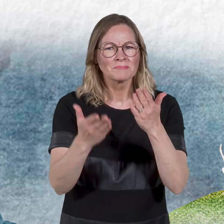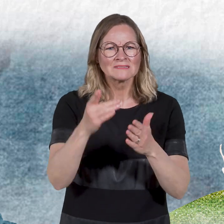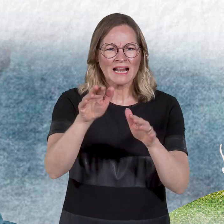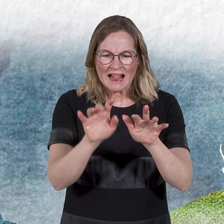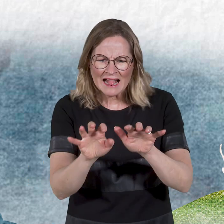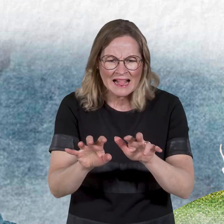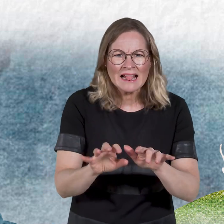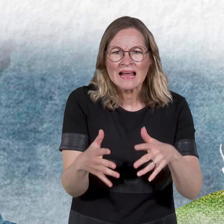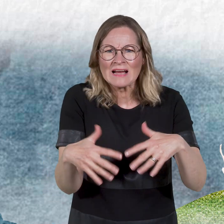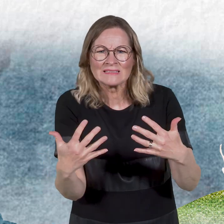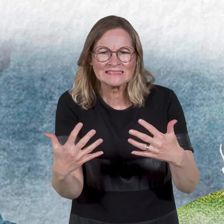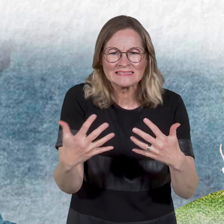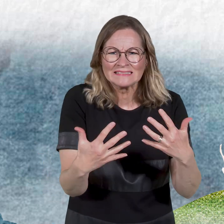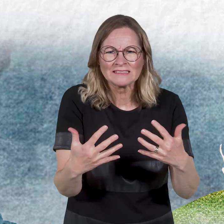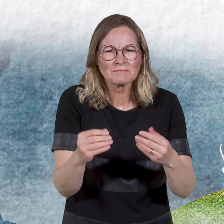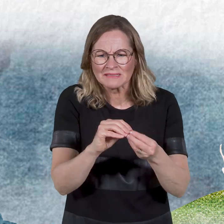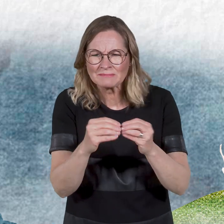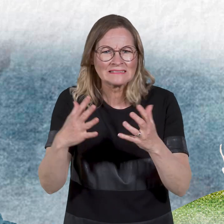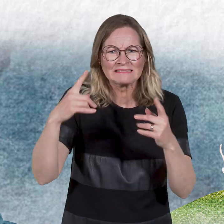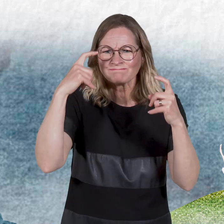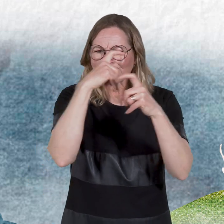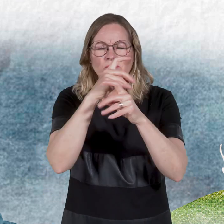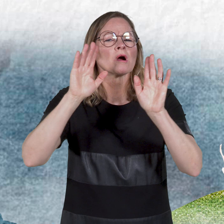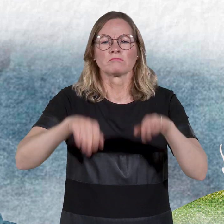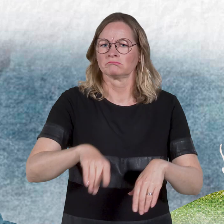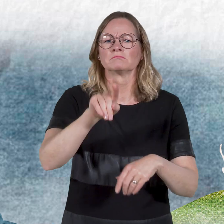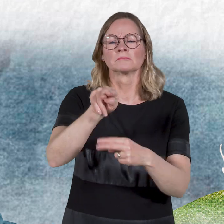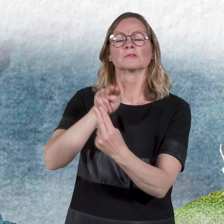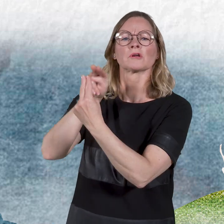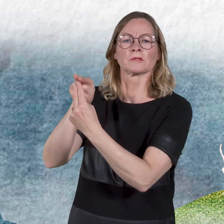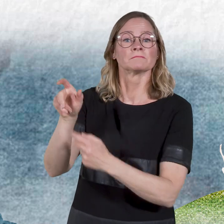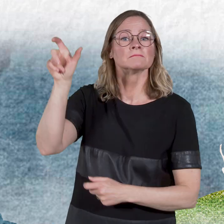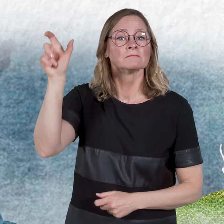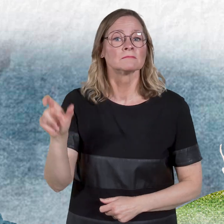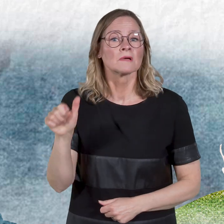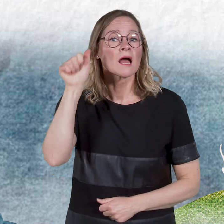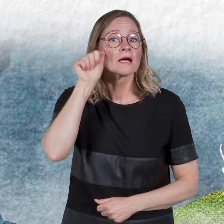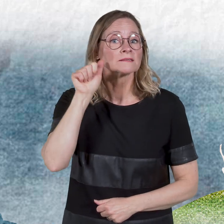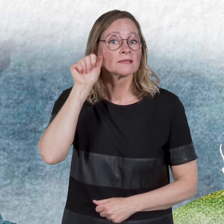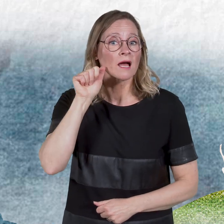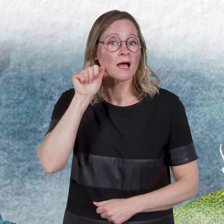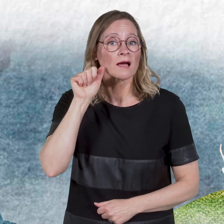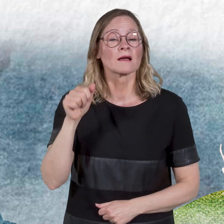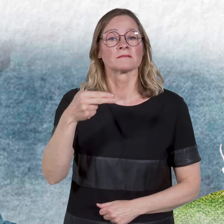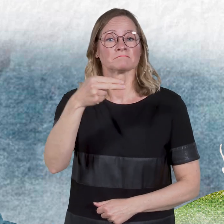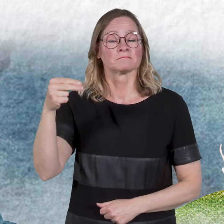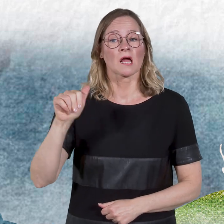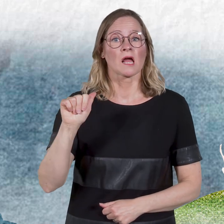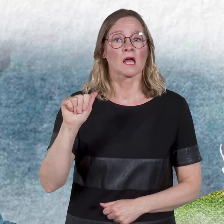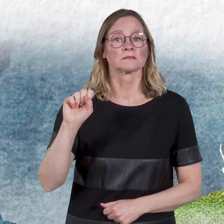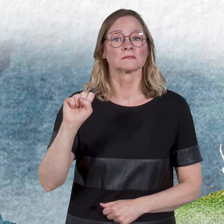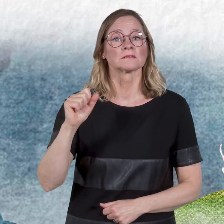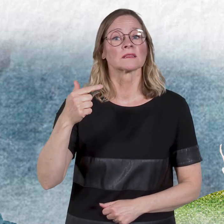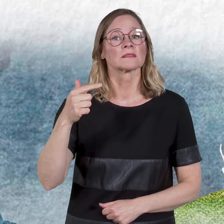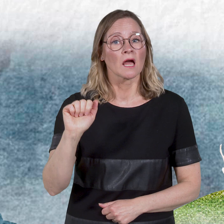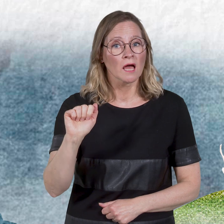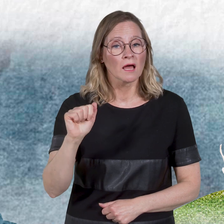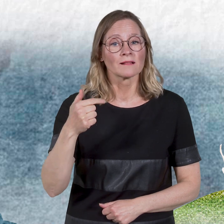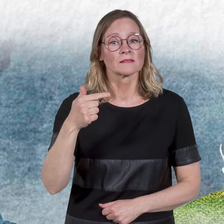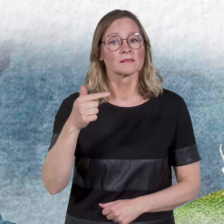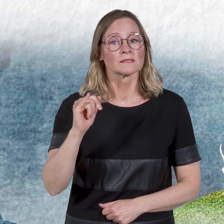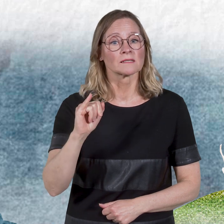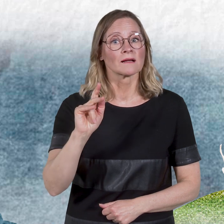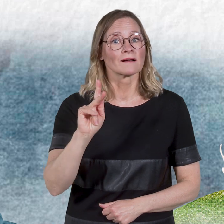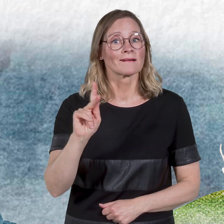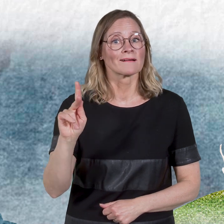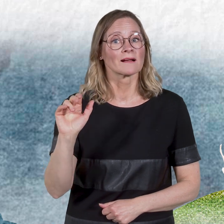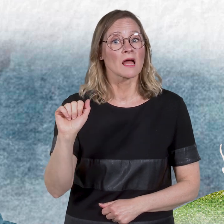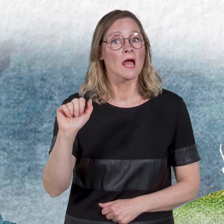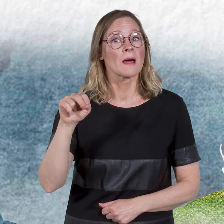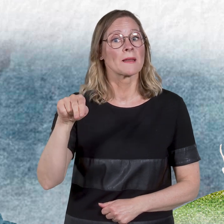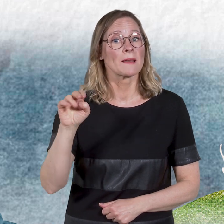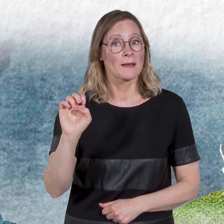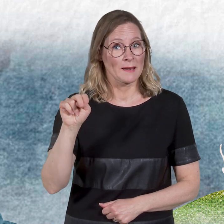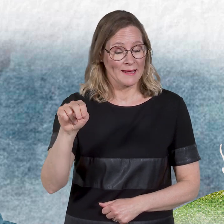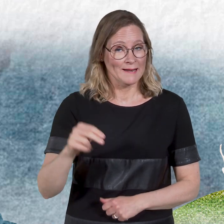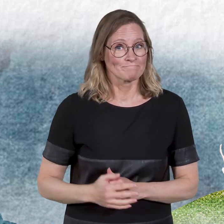If you need help with your registration, contact Asta Tikkanen.